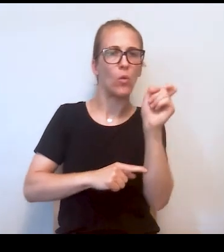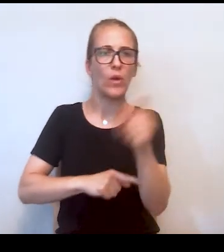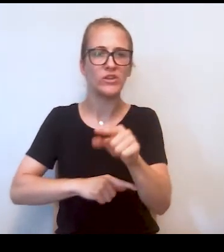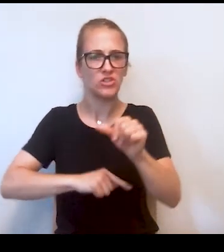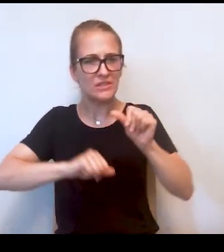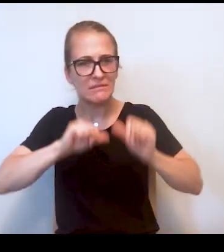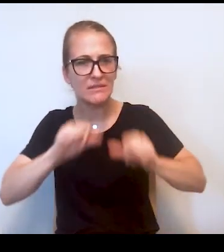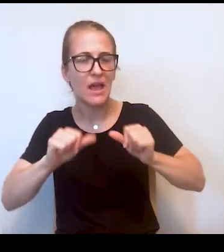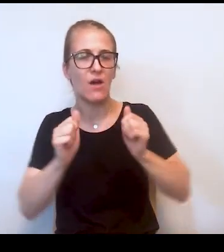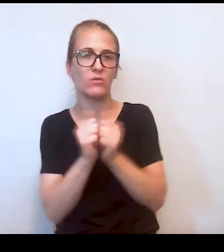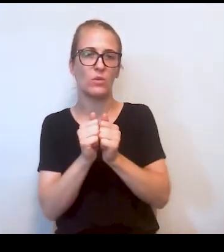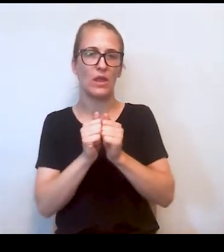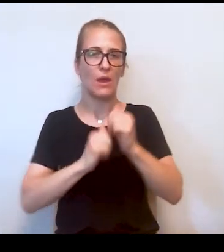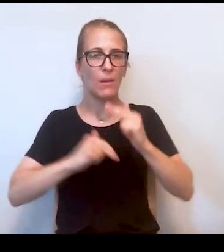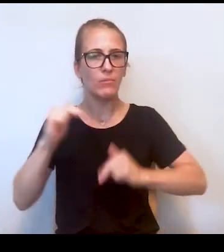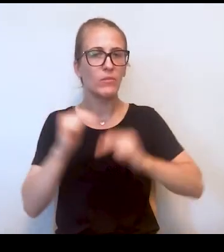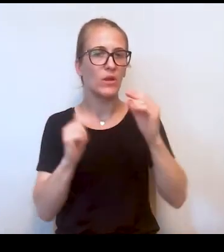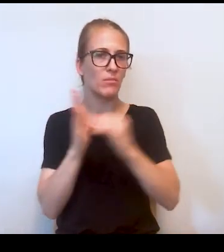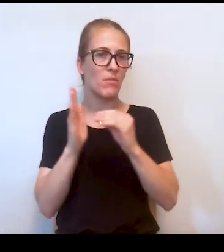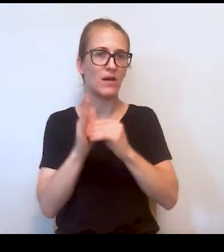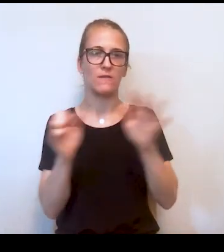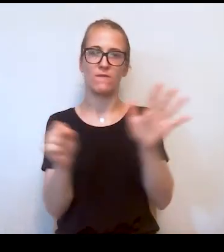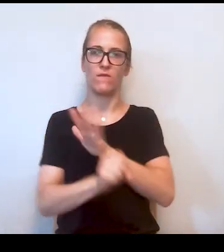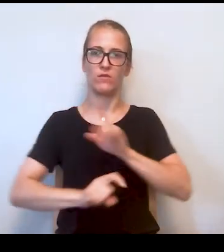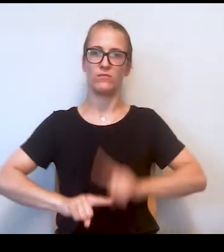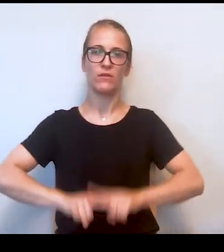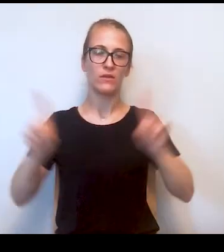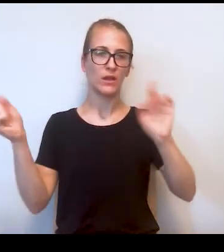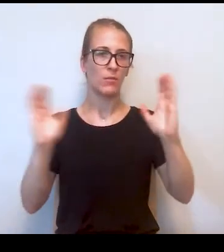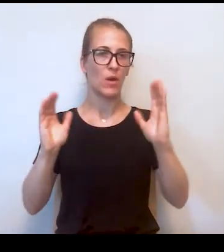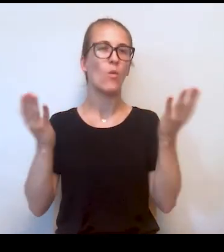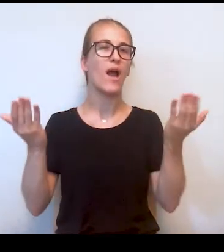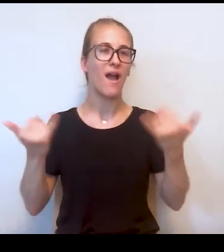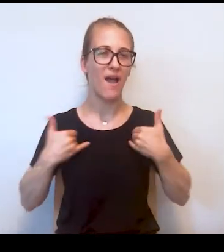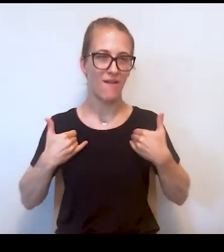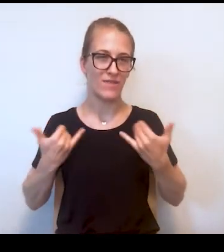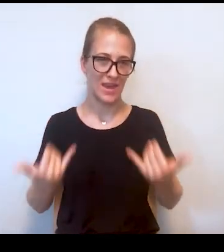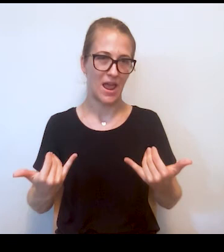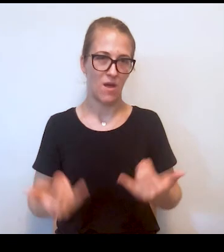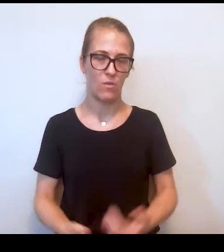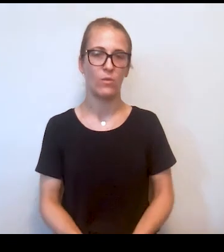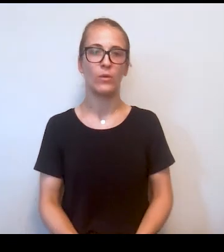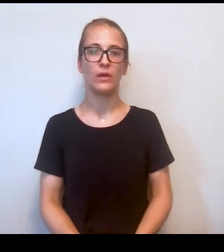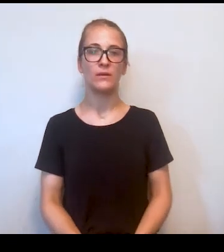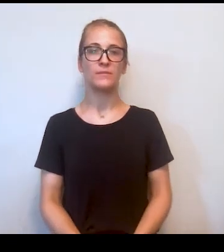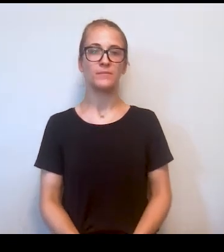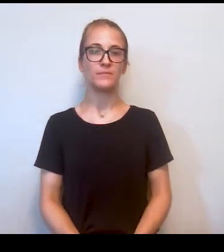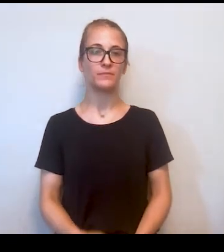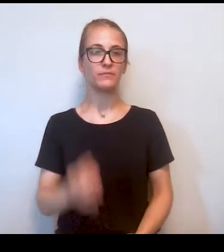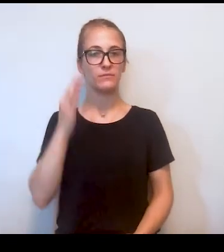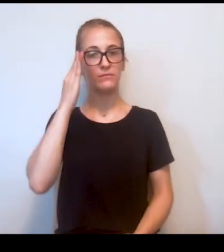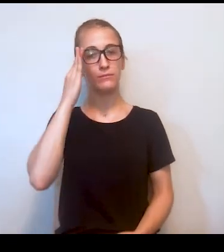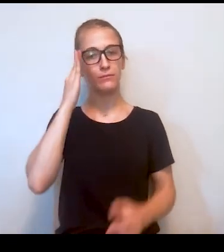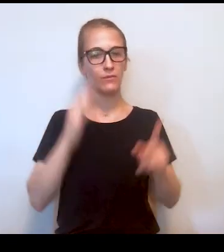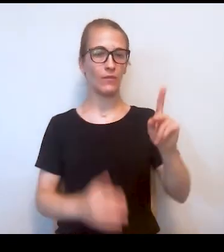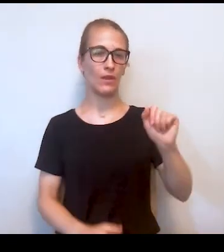with the, quote, unquote, "field" of hypermobility or the massive community of hypermobile people,